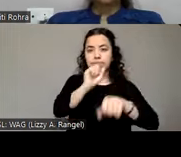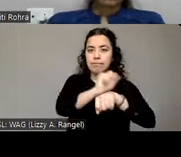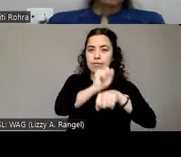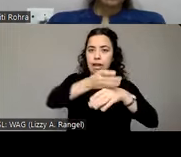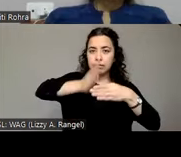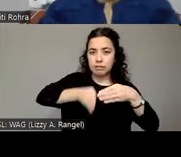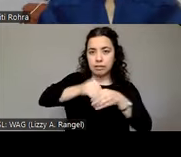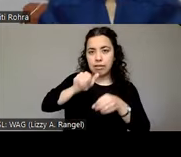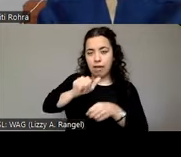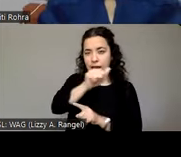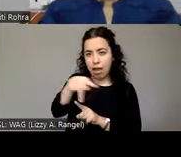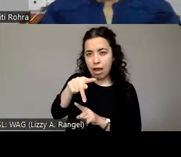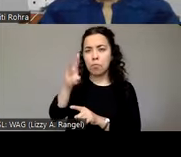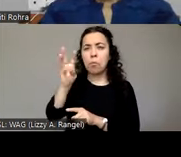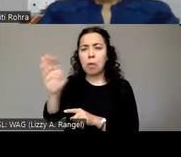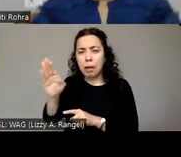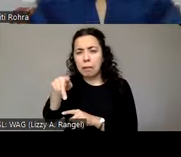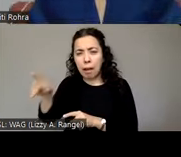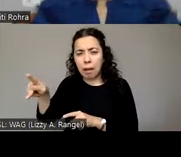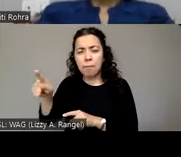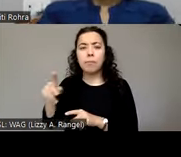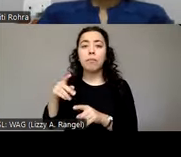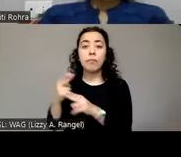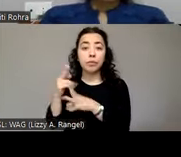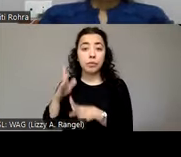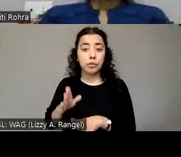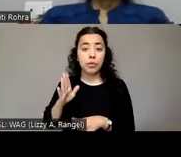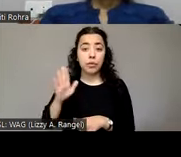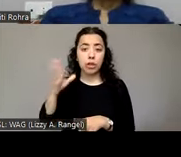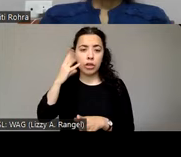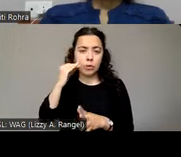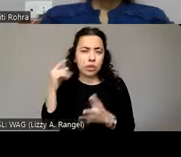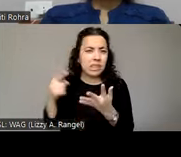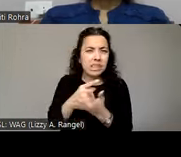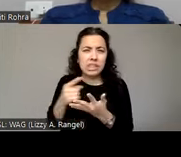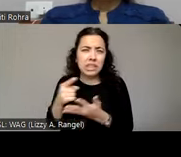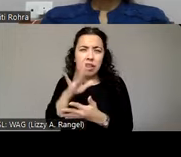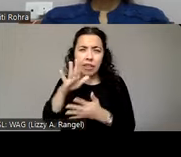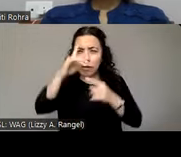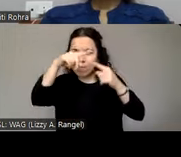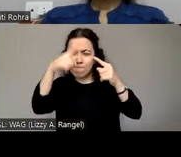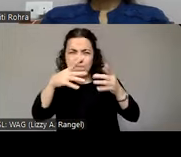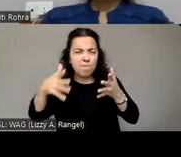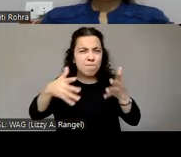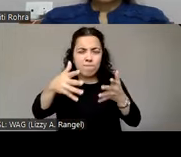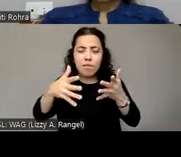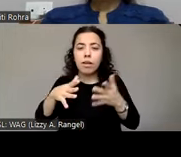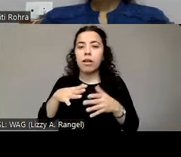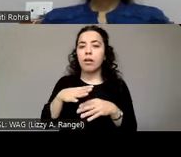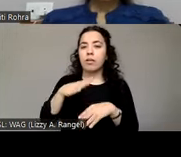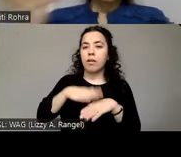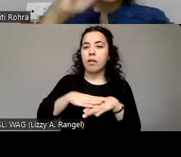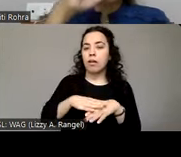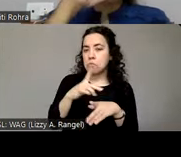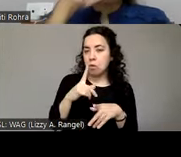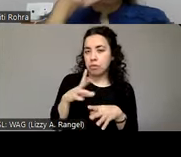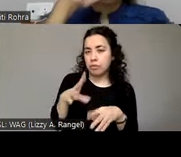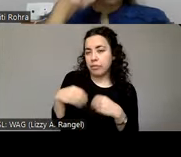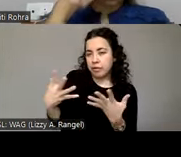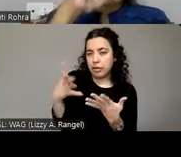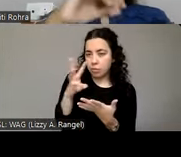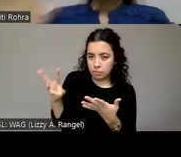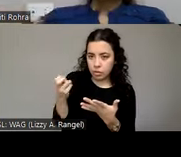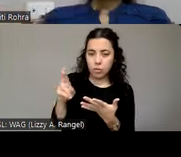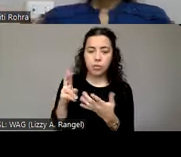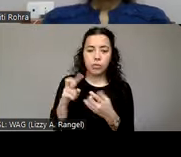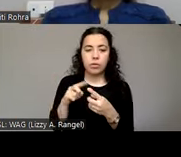web applications. Or user flows or journeys that one would do in a retail site or in an education